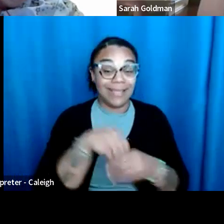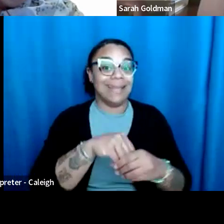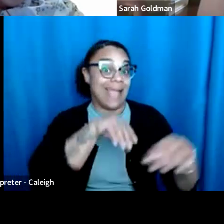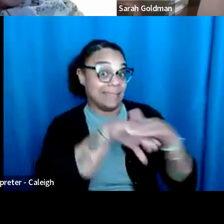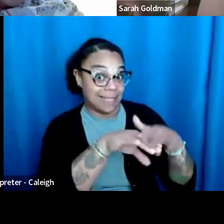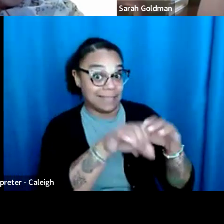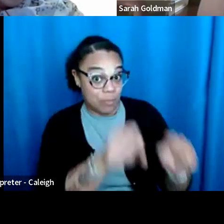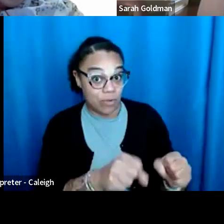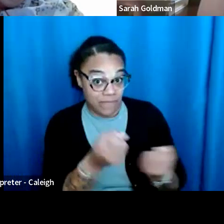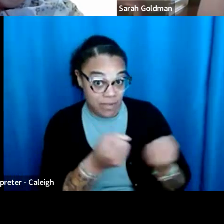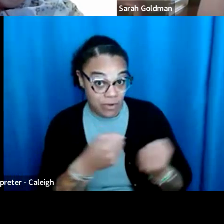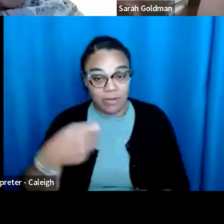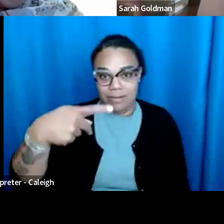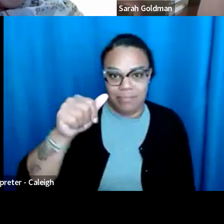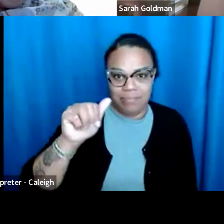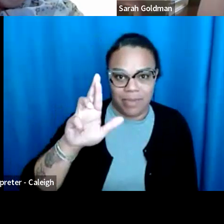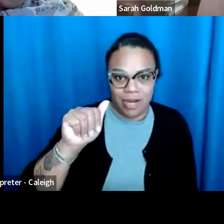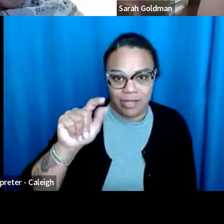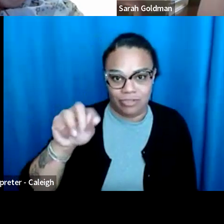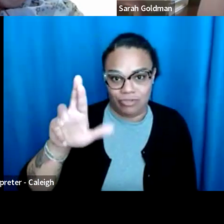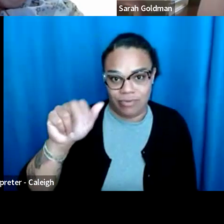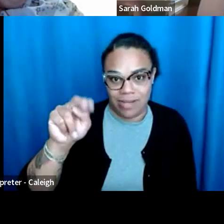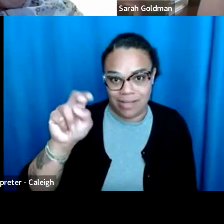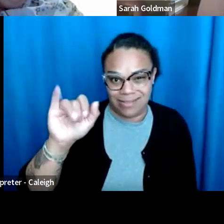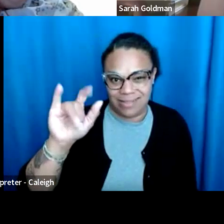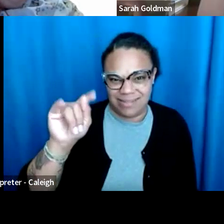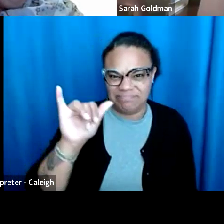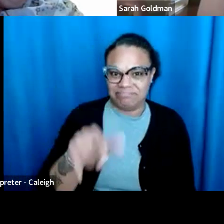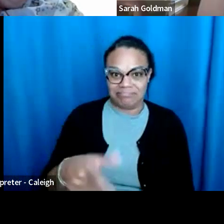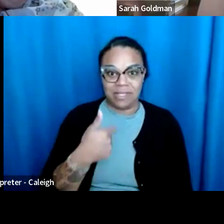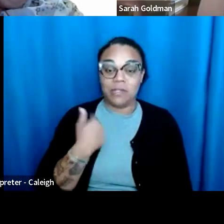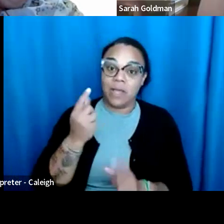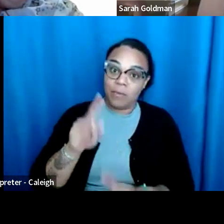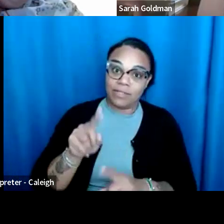And it was by going to a paratransit meeting. I don't wanna date myself,